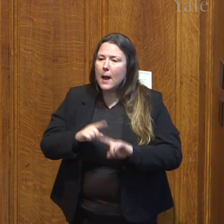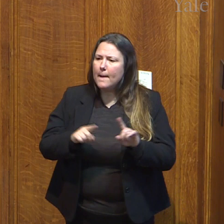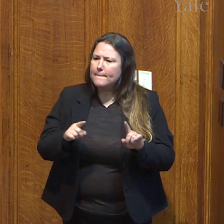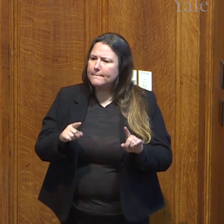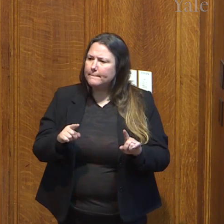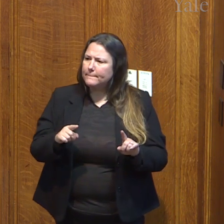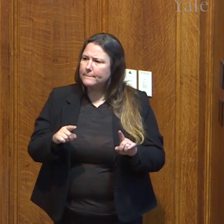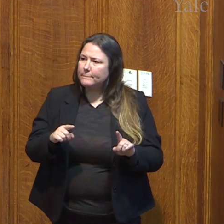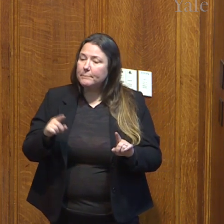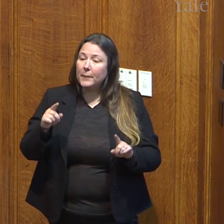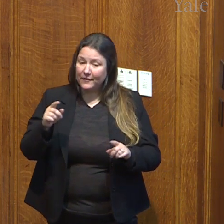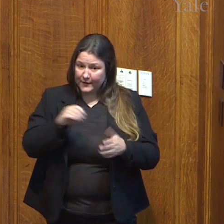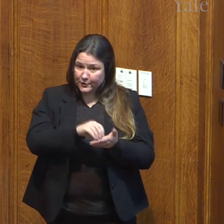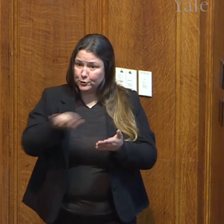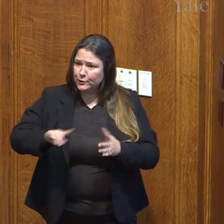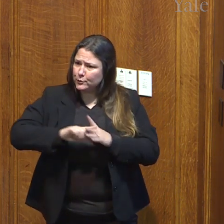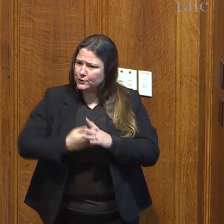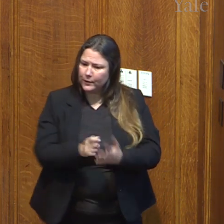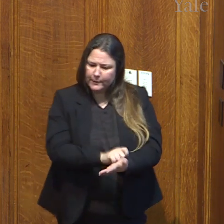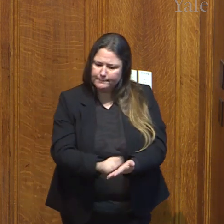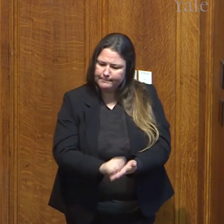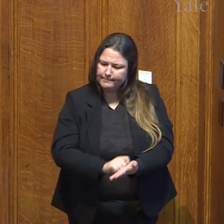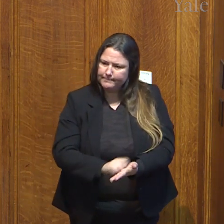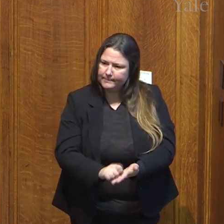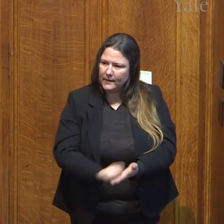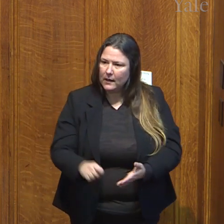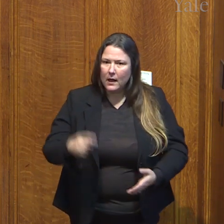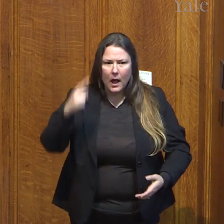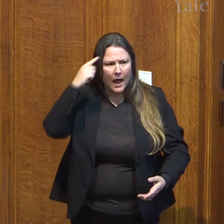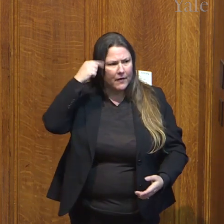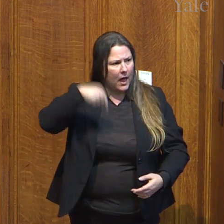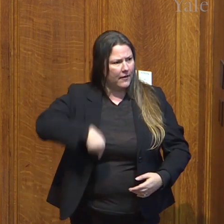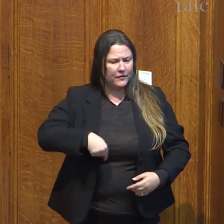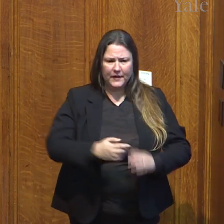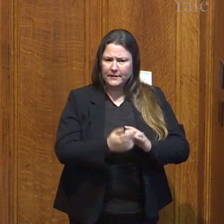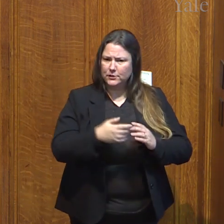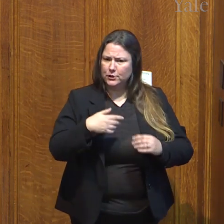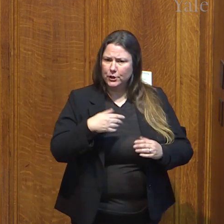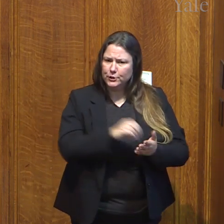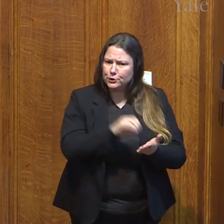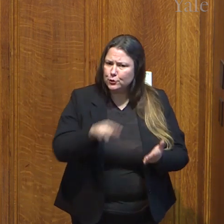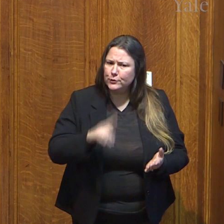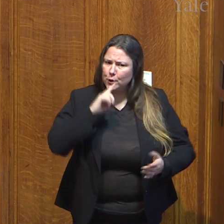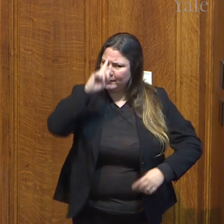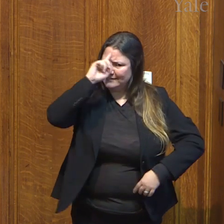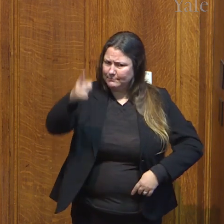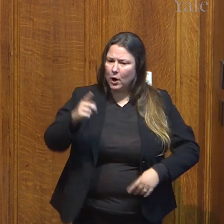starting to write and I thought, this must be a very good university since the students are still writing.